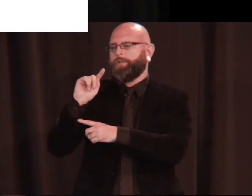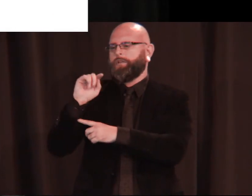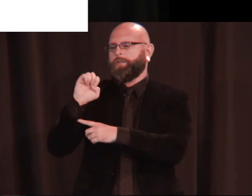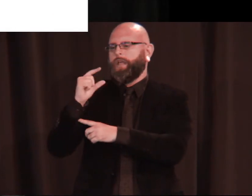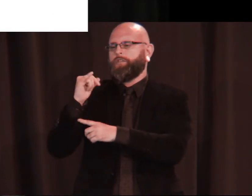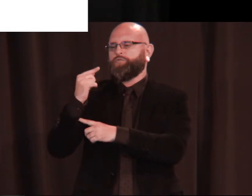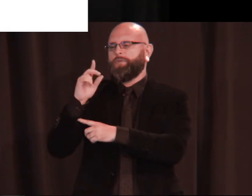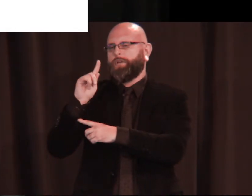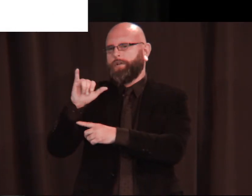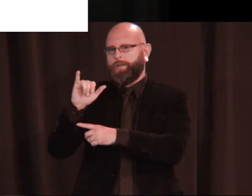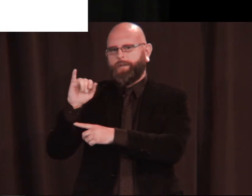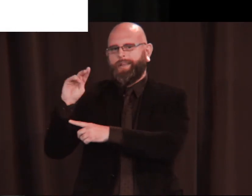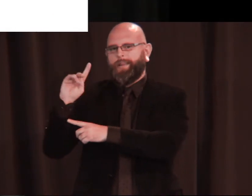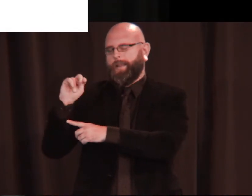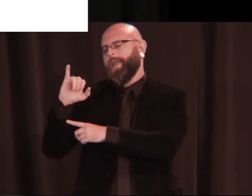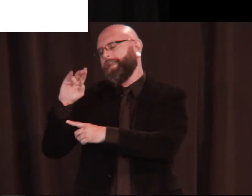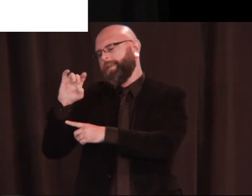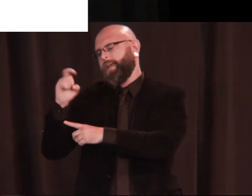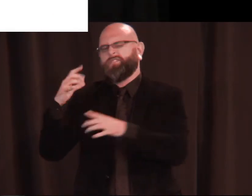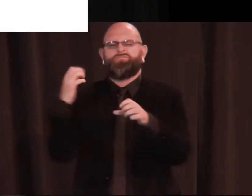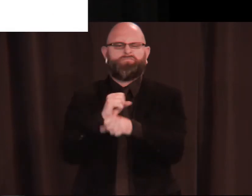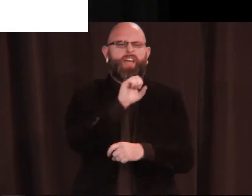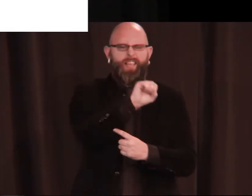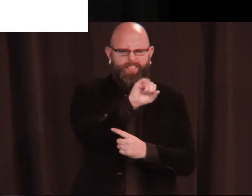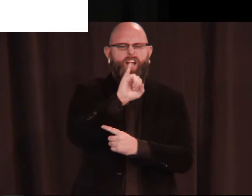So, the way that we can quantify how much audibility,